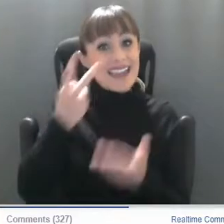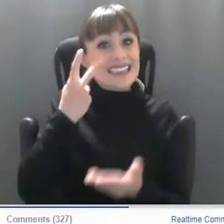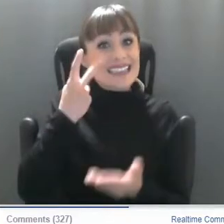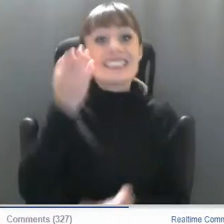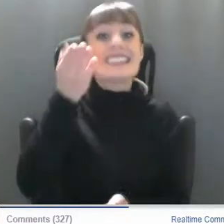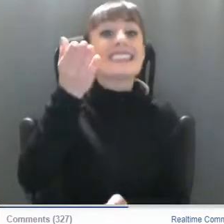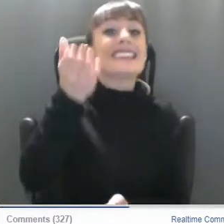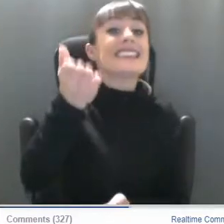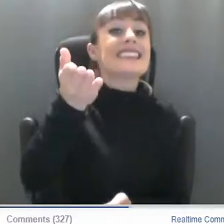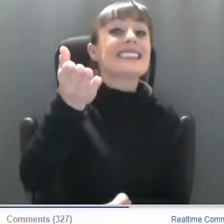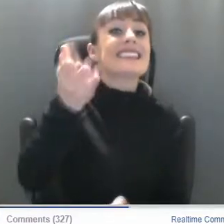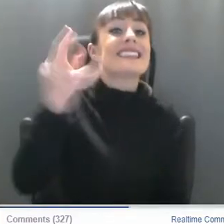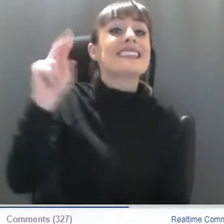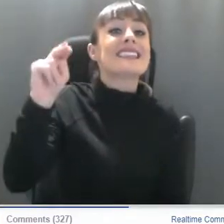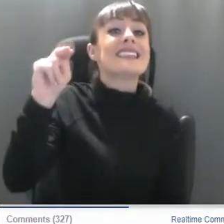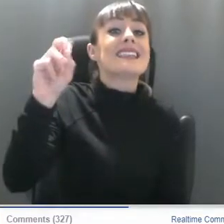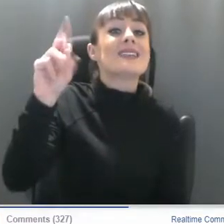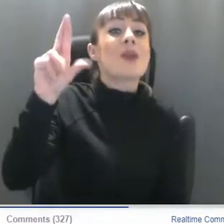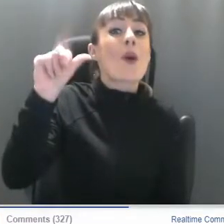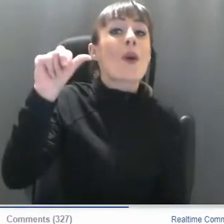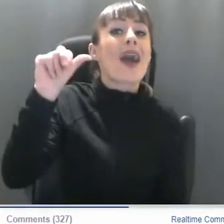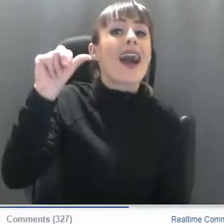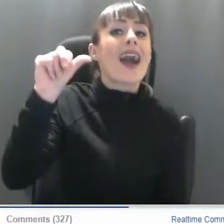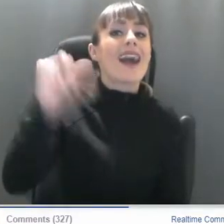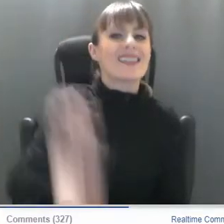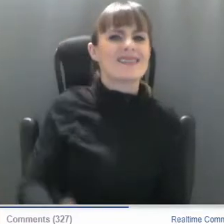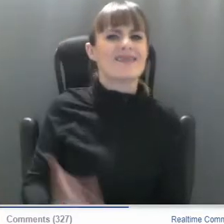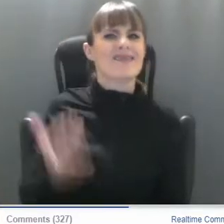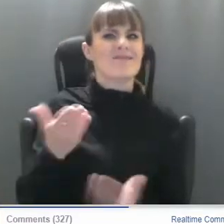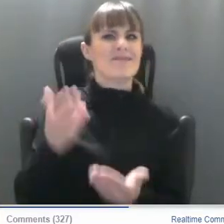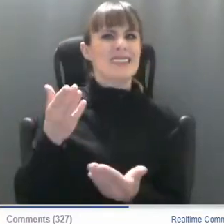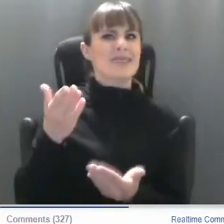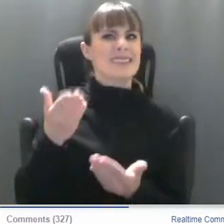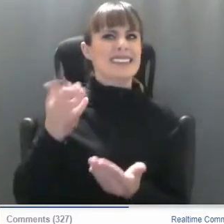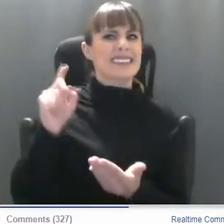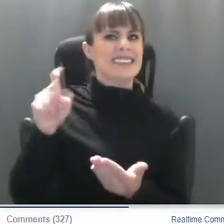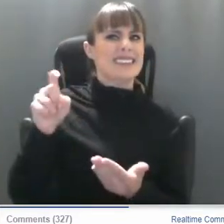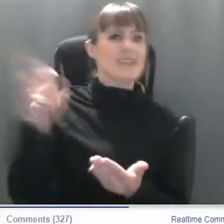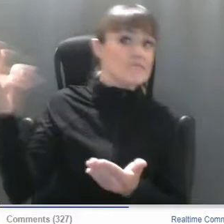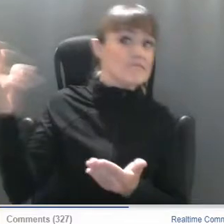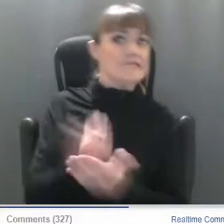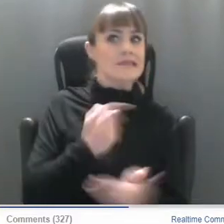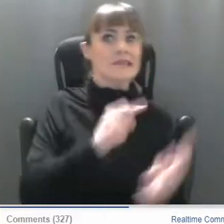you guys. Maybe we ought to get over there to the polar bears. Anna's checking in!